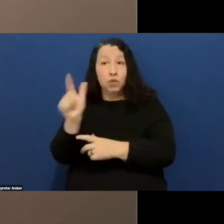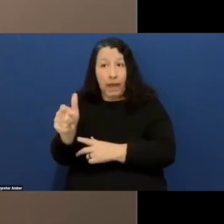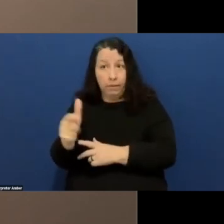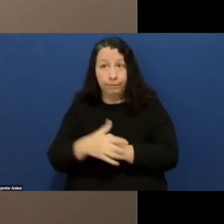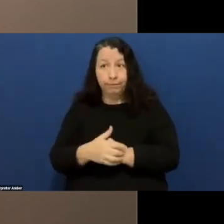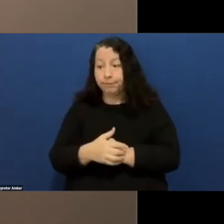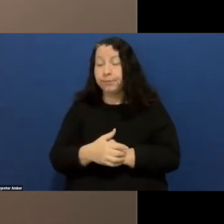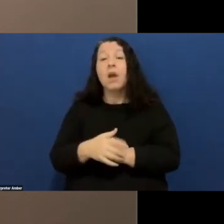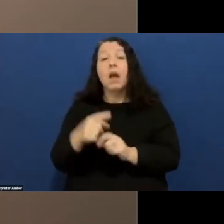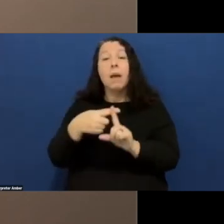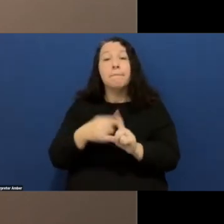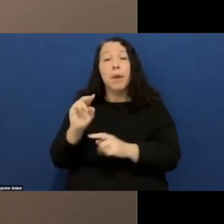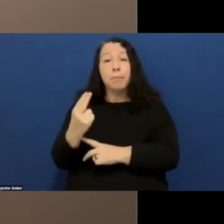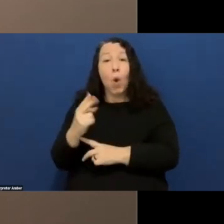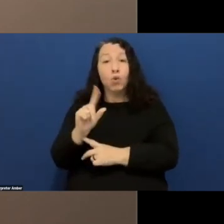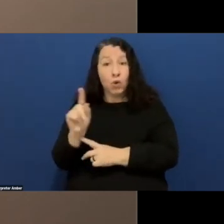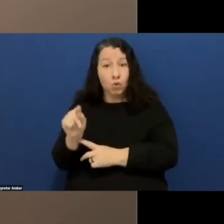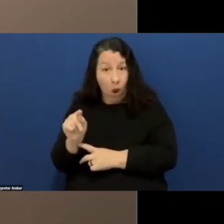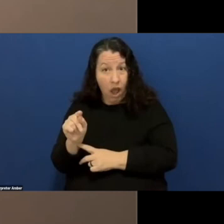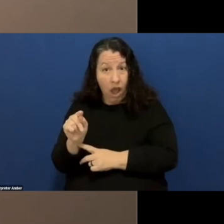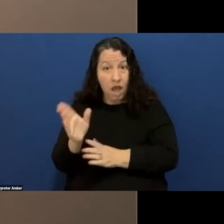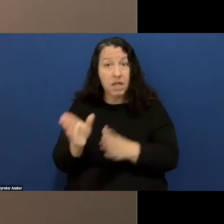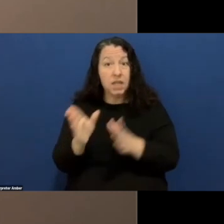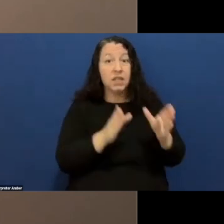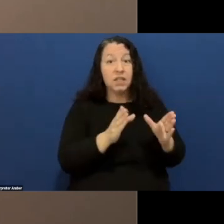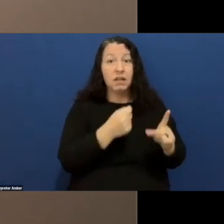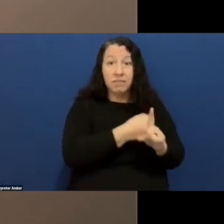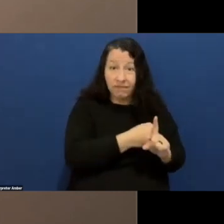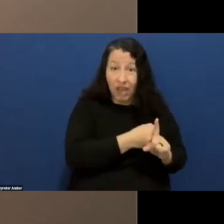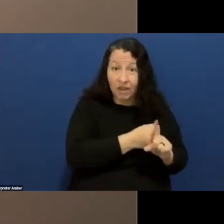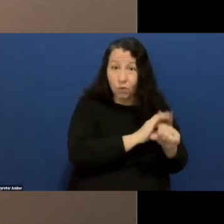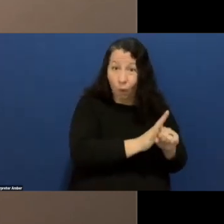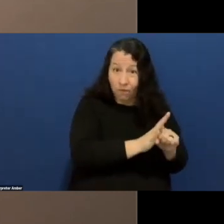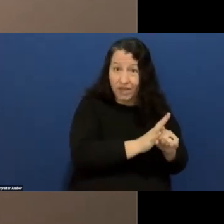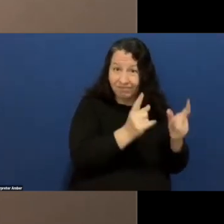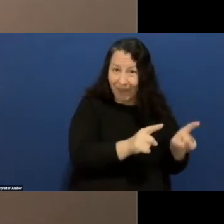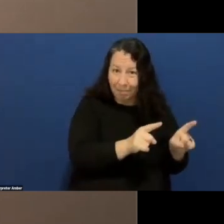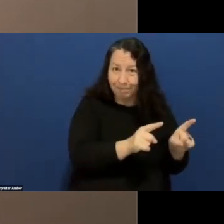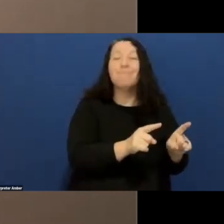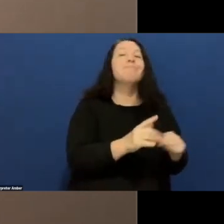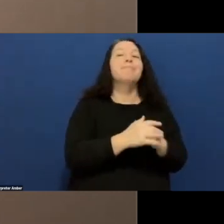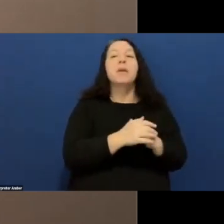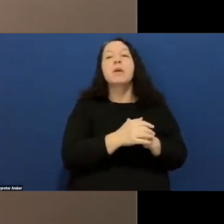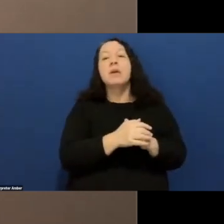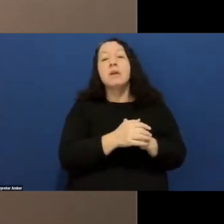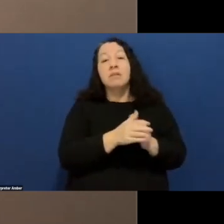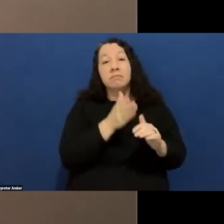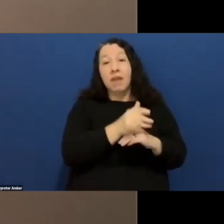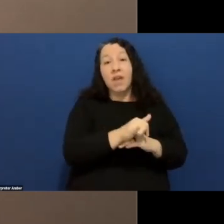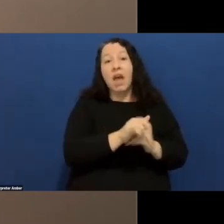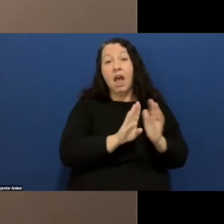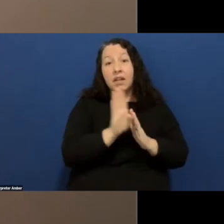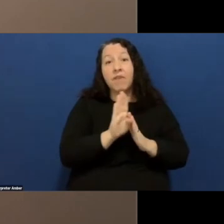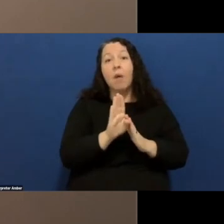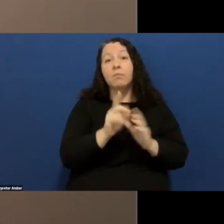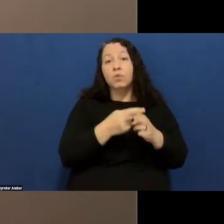blown AIDS 10 years later. Then, in March of 2020, I was infected with COVID. I then